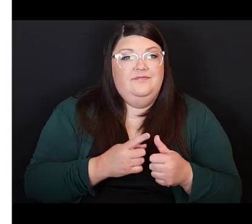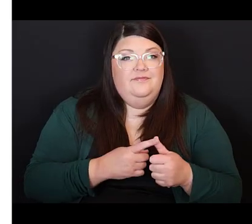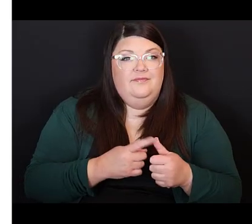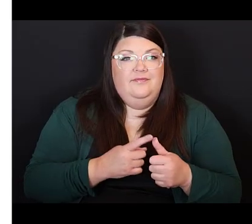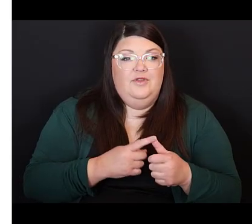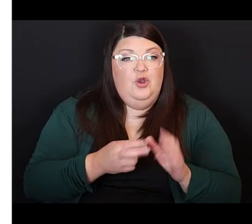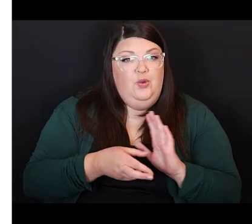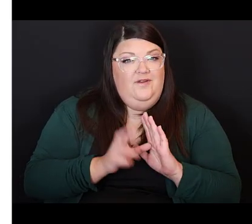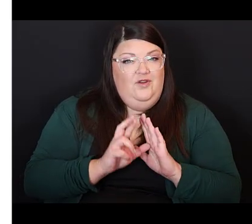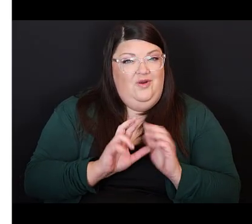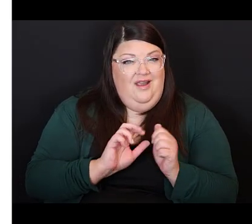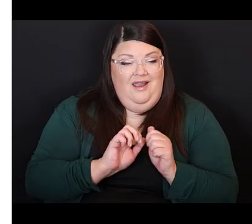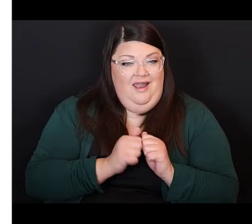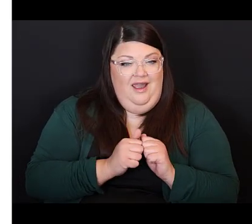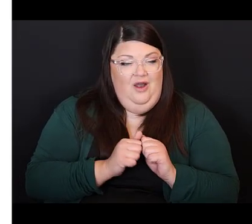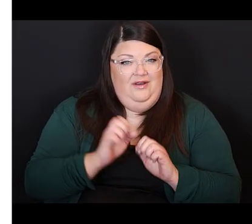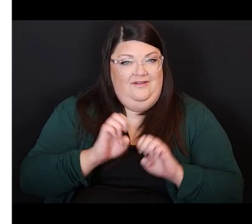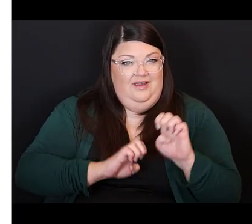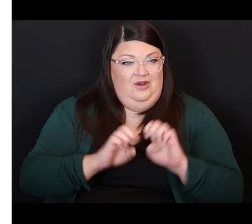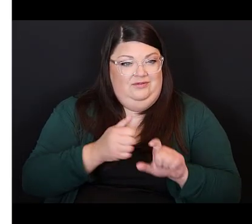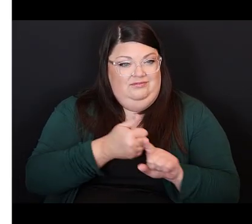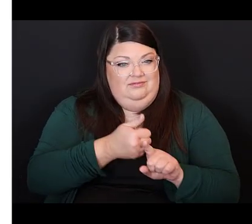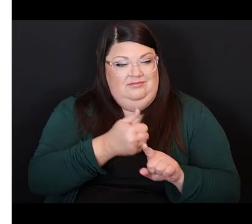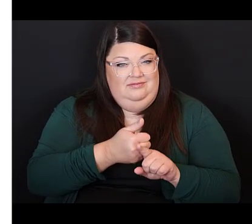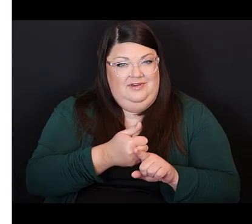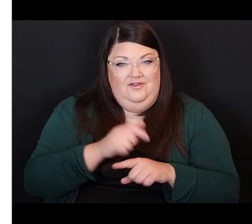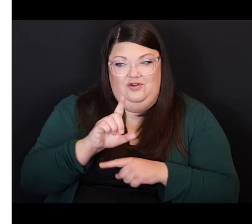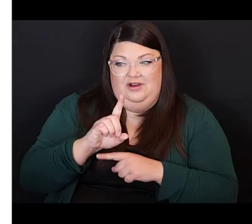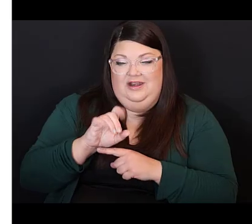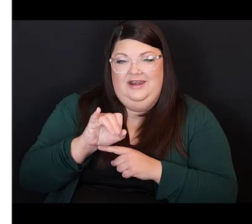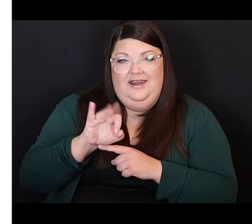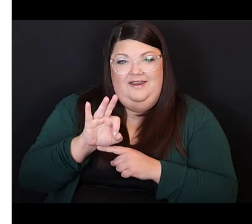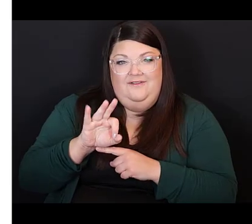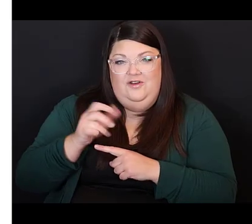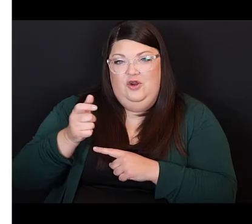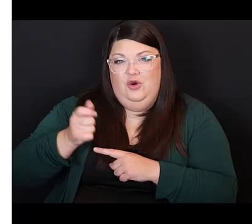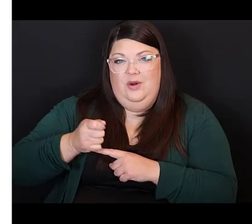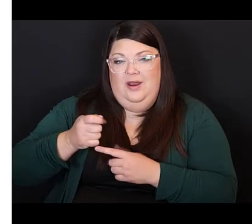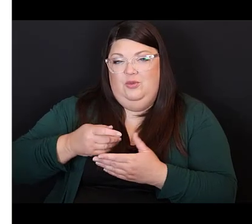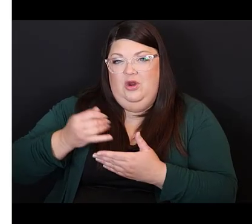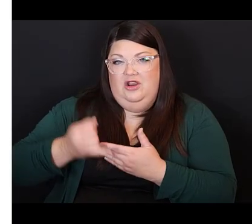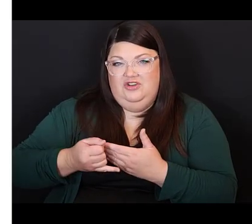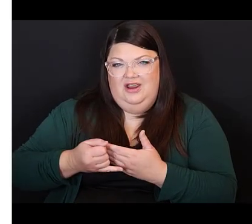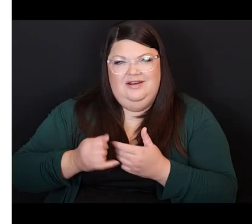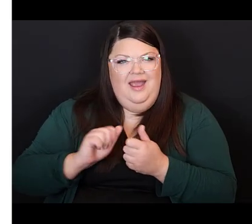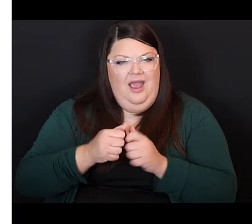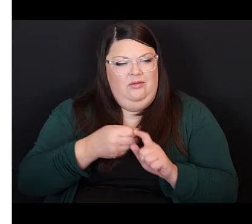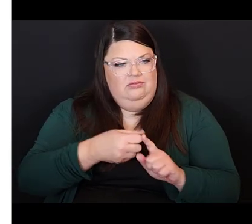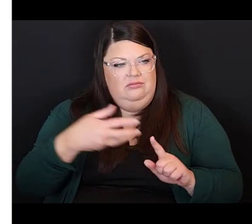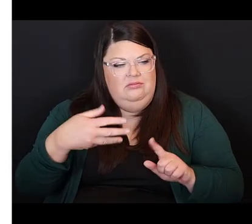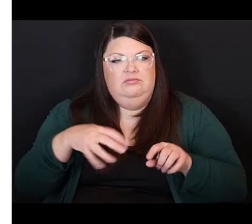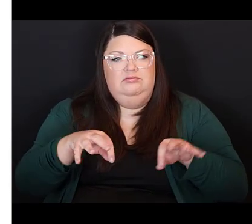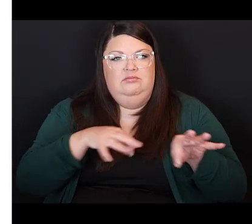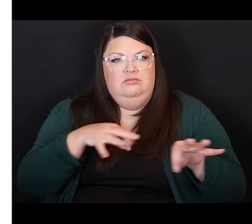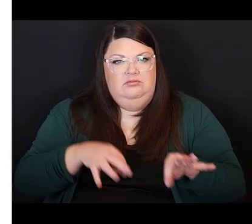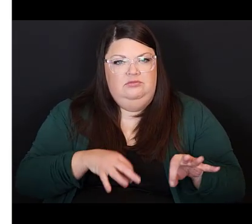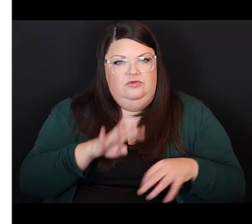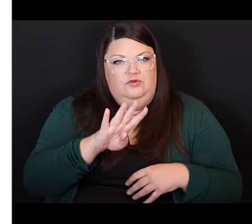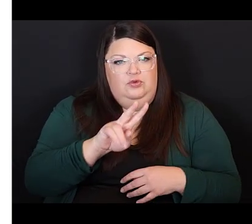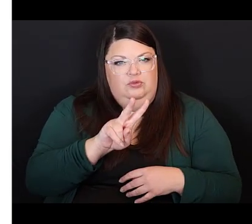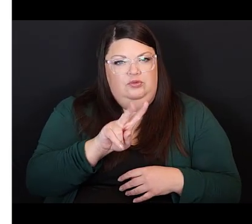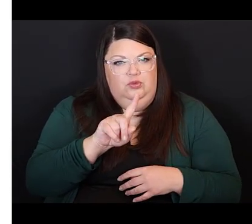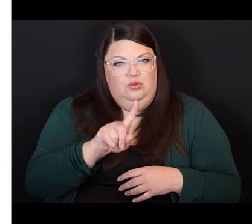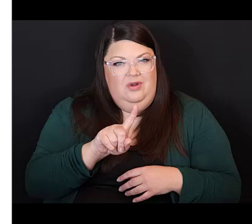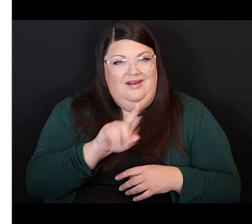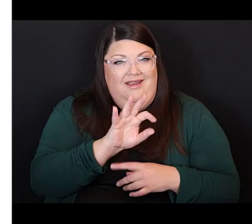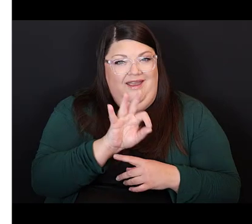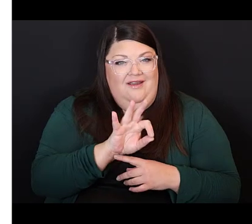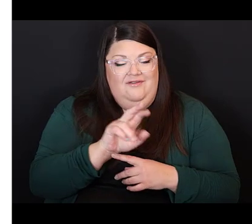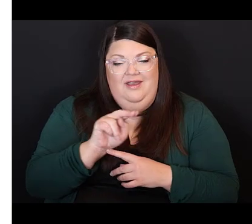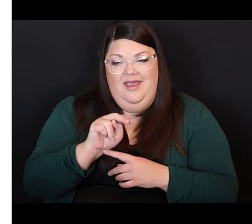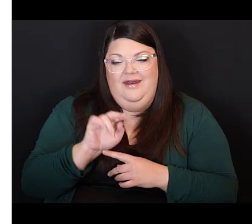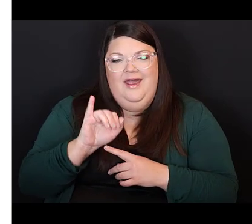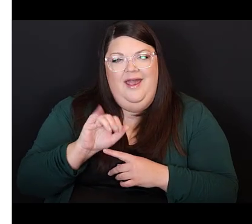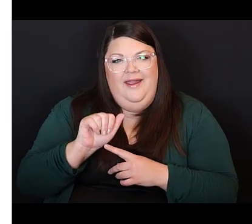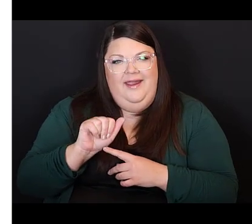First, let’s review how the evaluation for DIF grant projects were described in the 421F NIA,